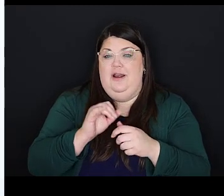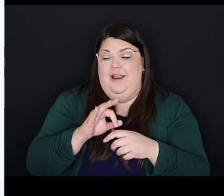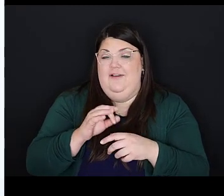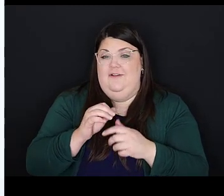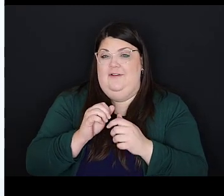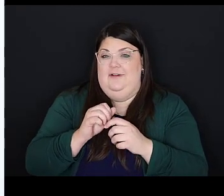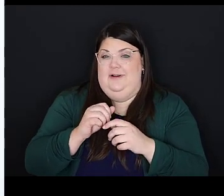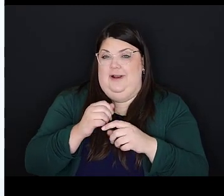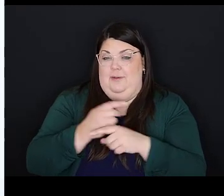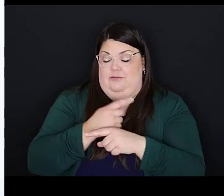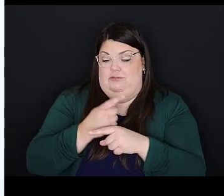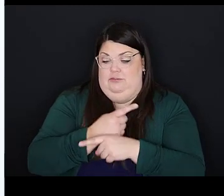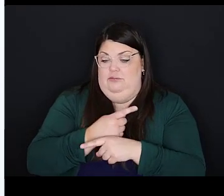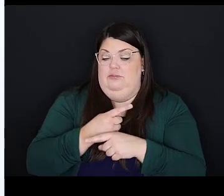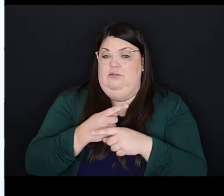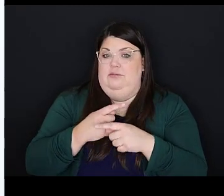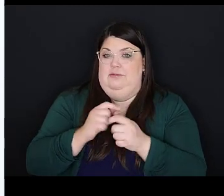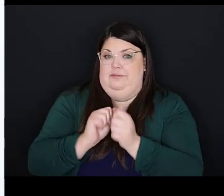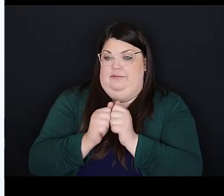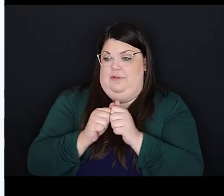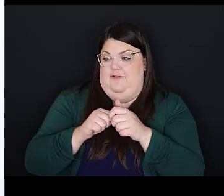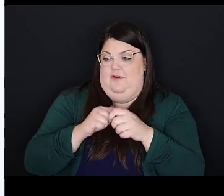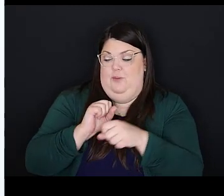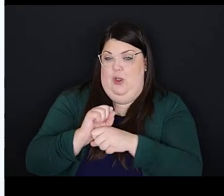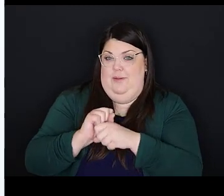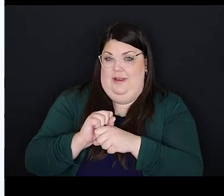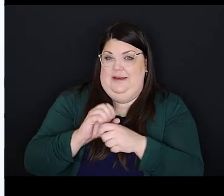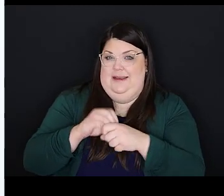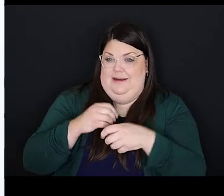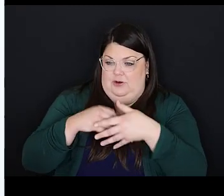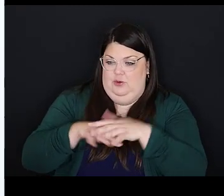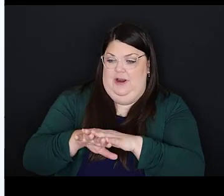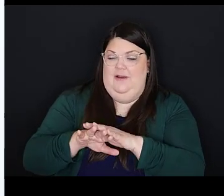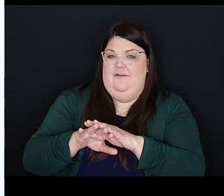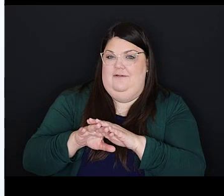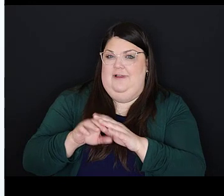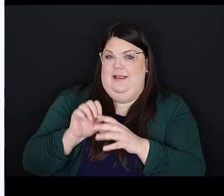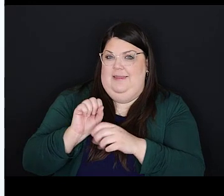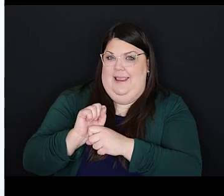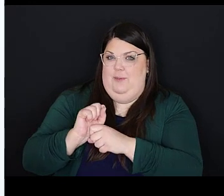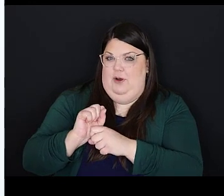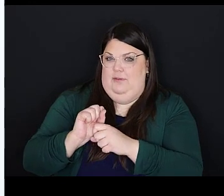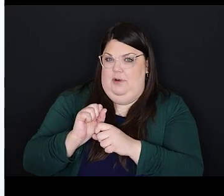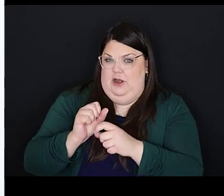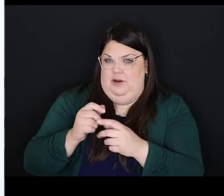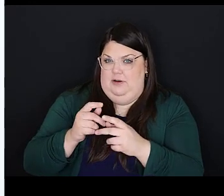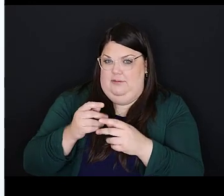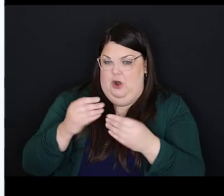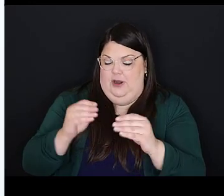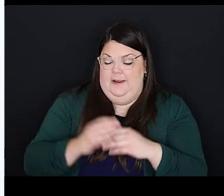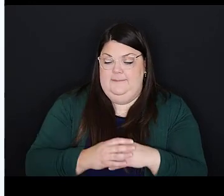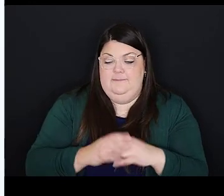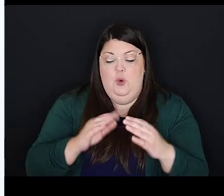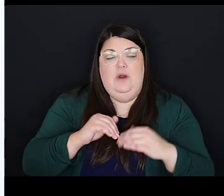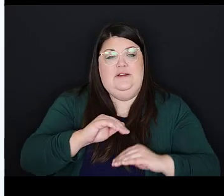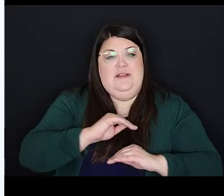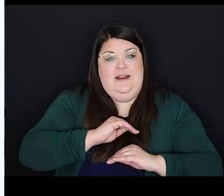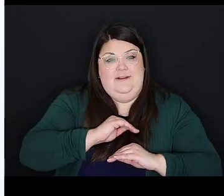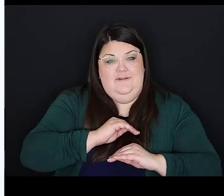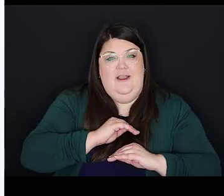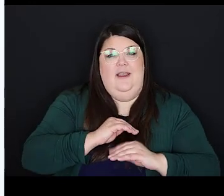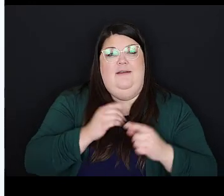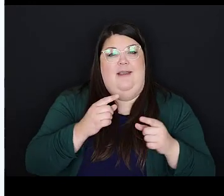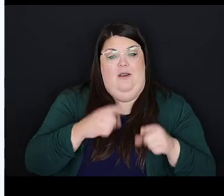integrated labor market; (B) satisfying the vocational outcome of supported employment;